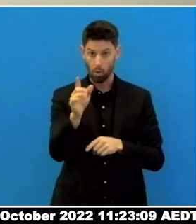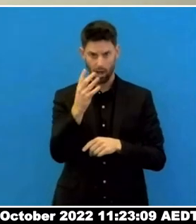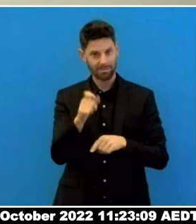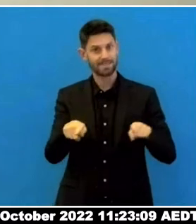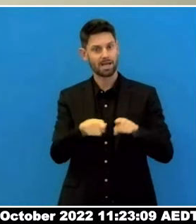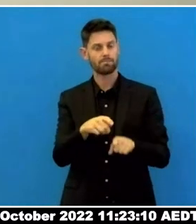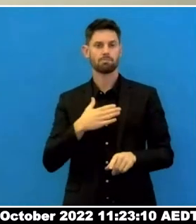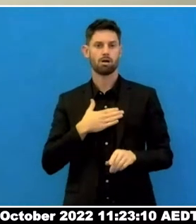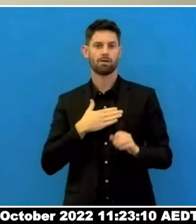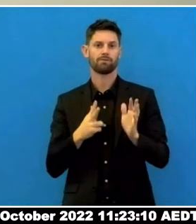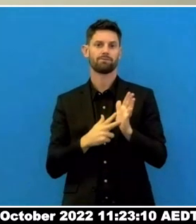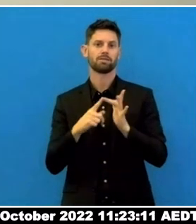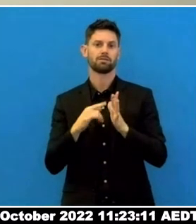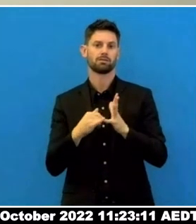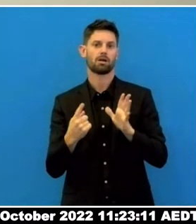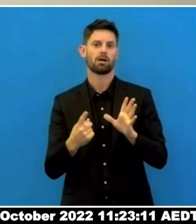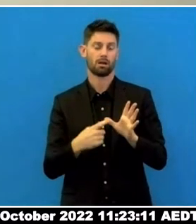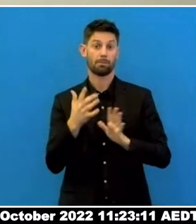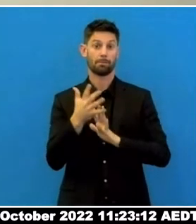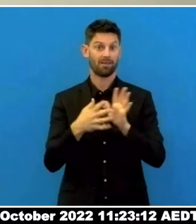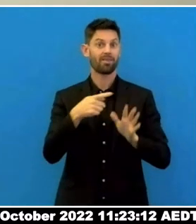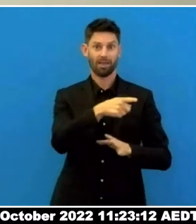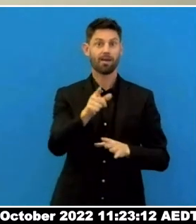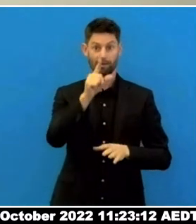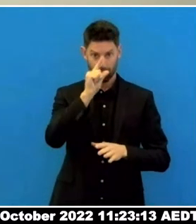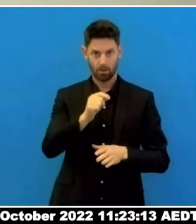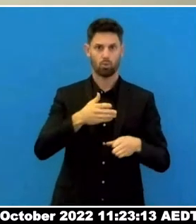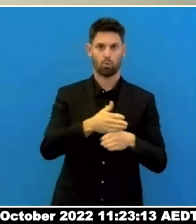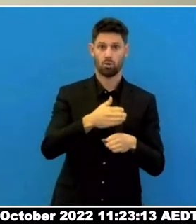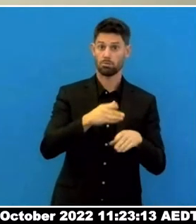They are all working in the community doing factory or retail jobs.